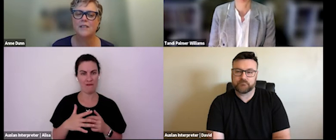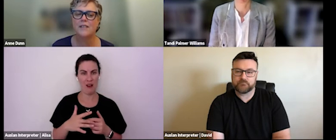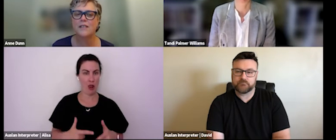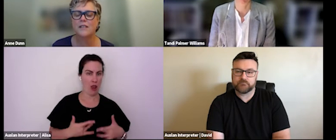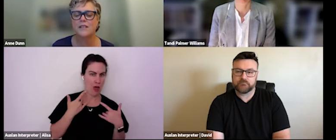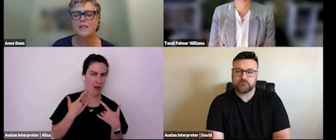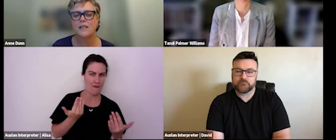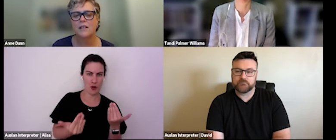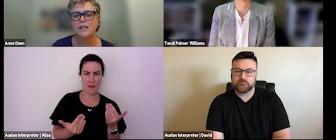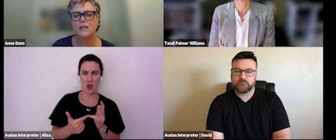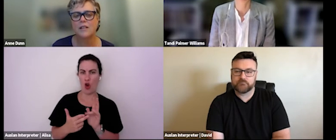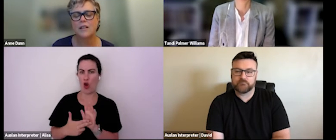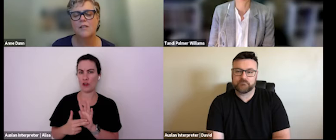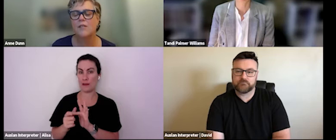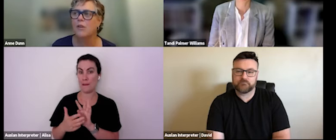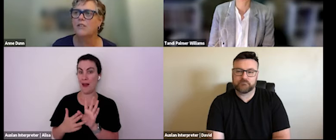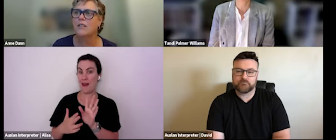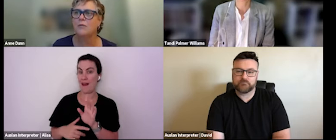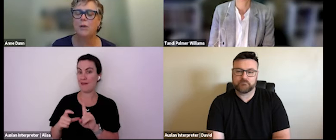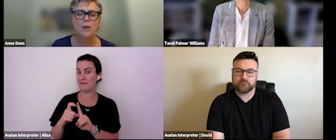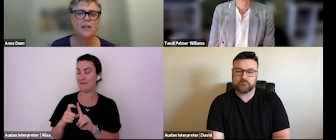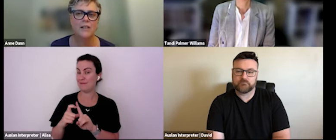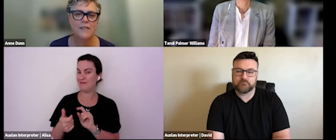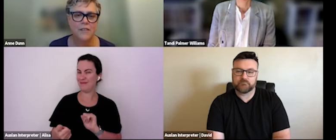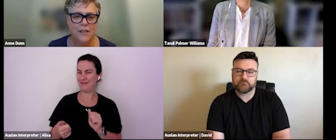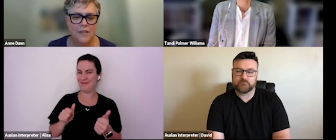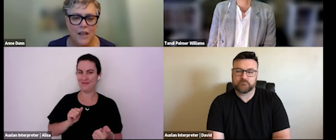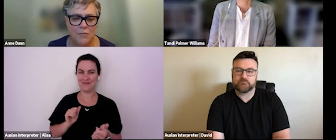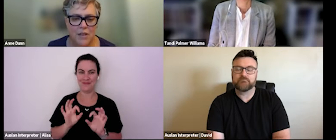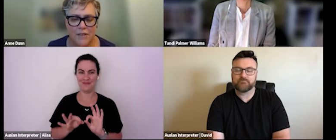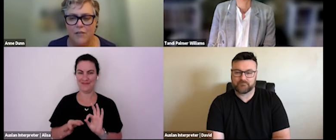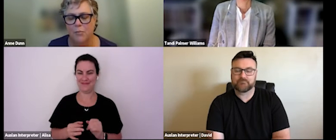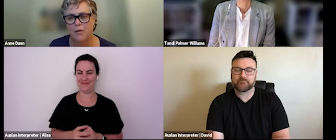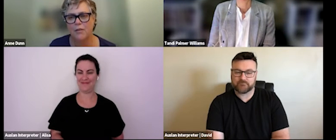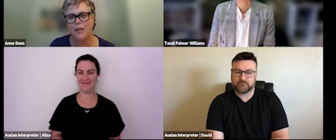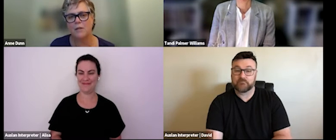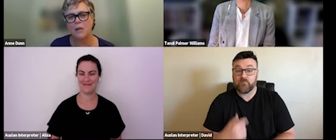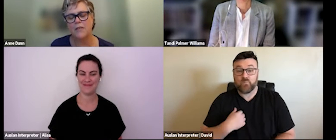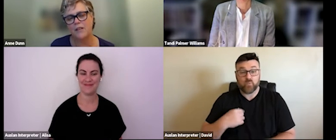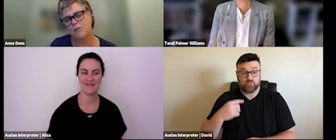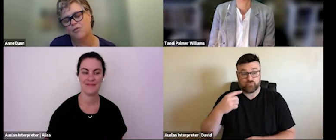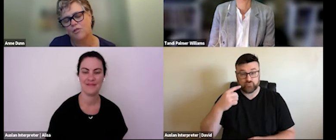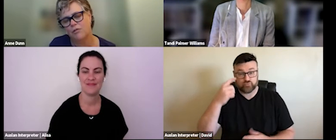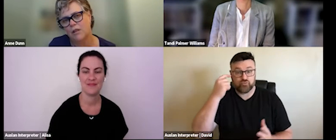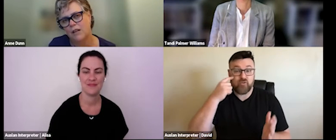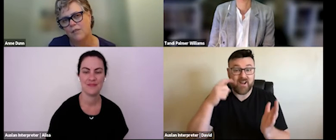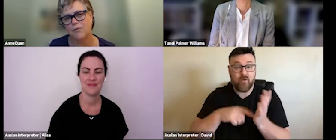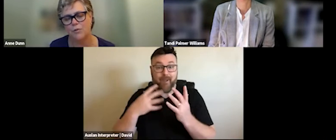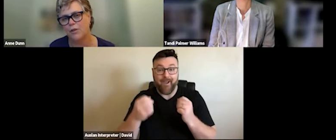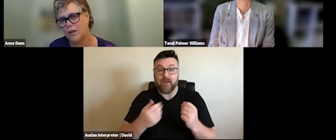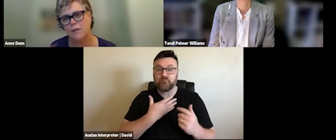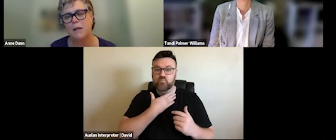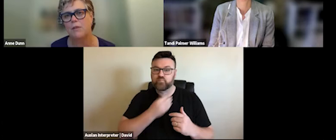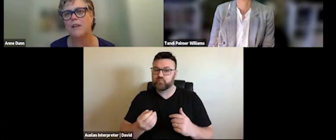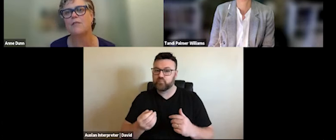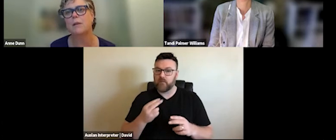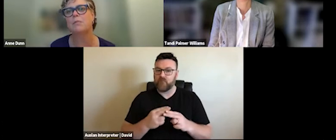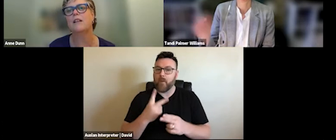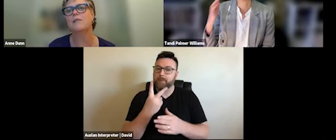We recognize that there's desire for both and that's training us to the feedback